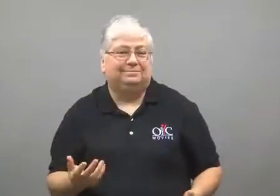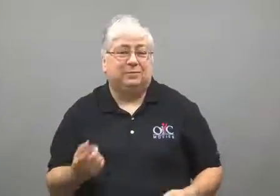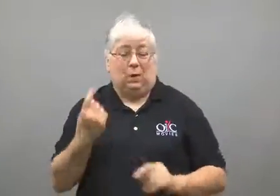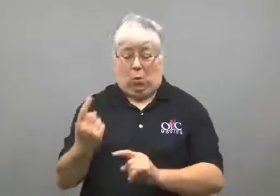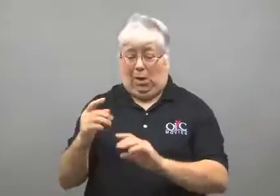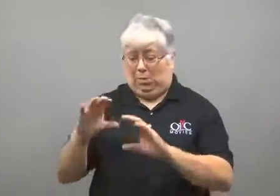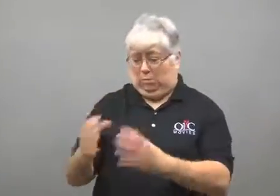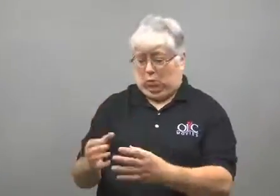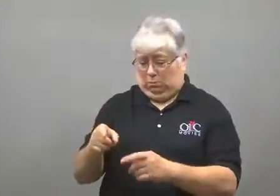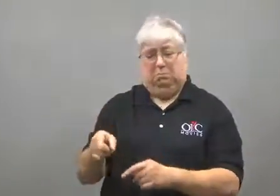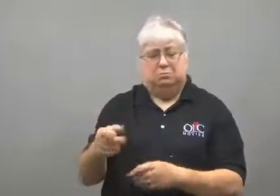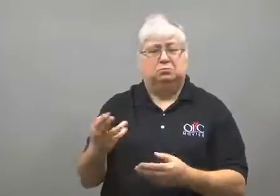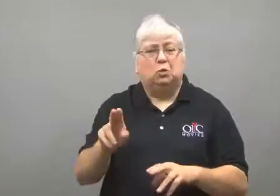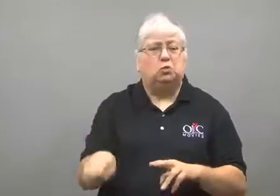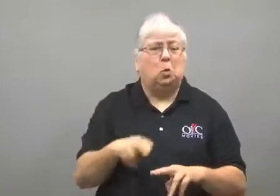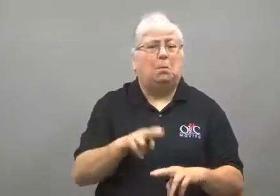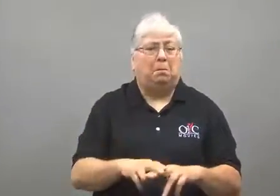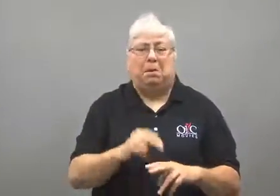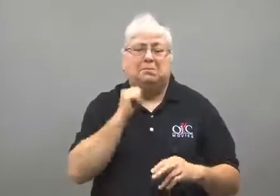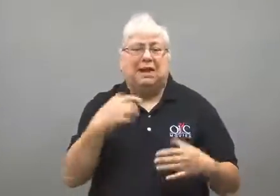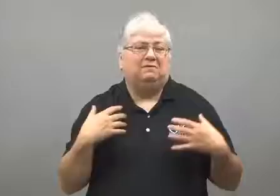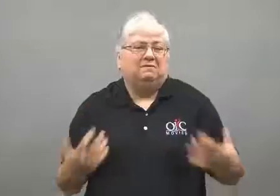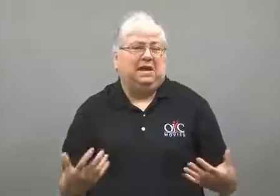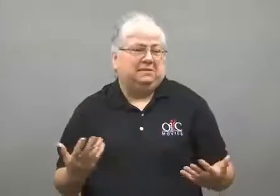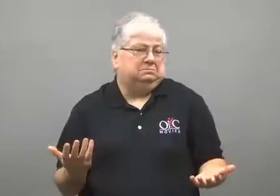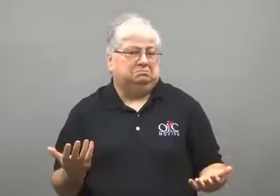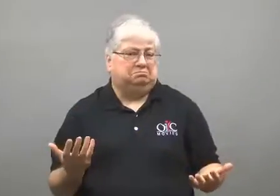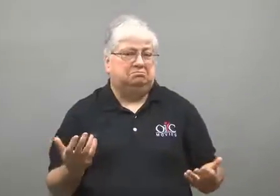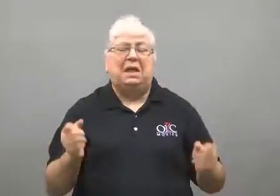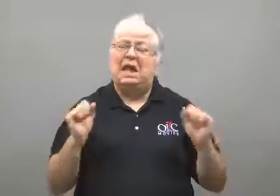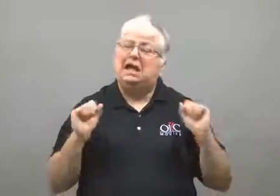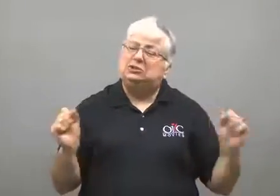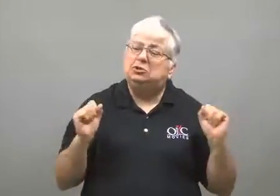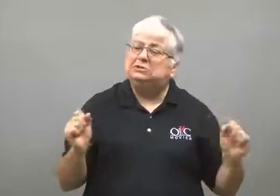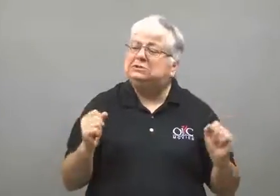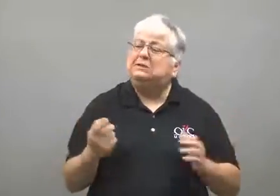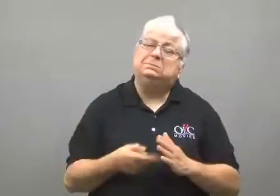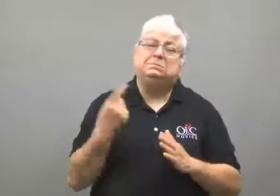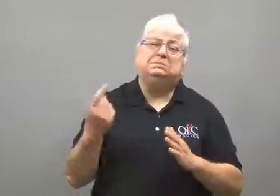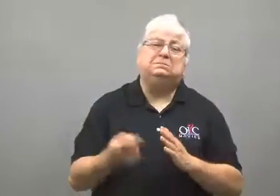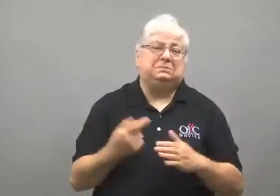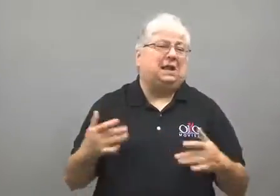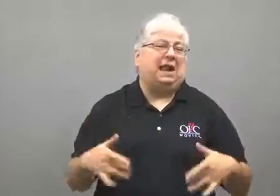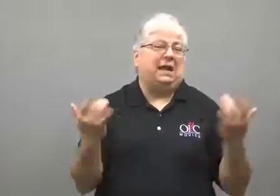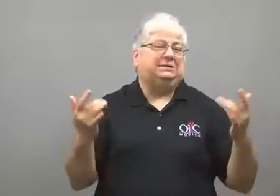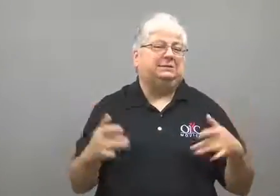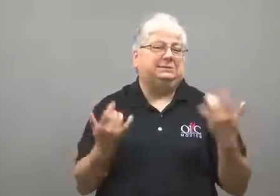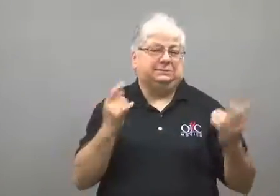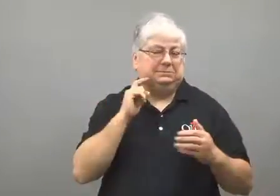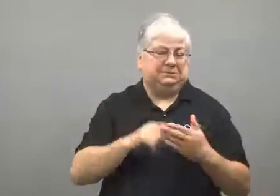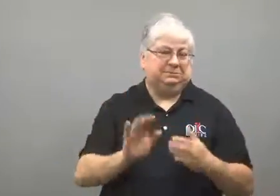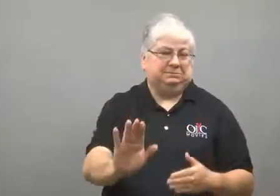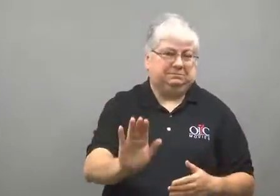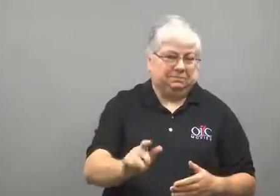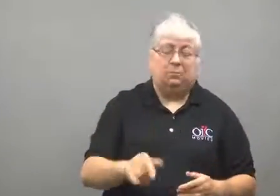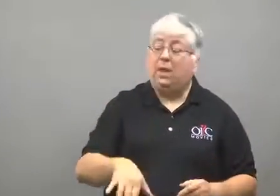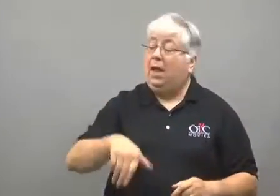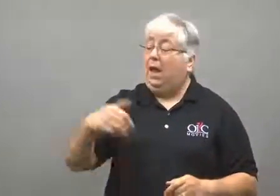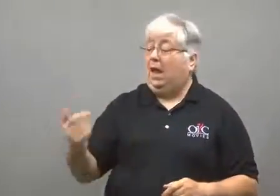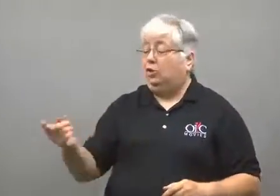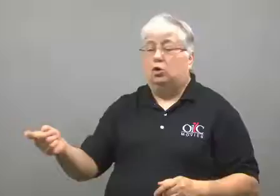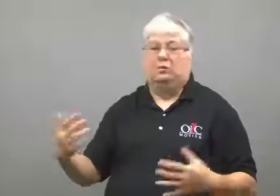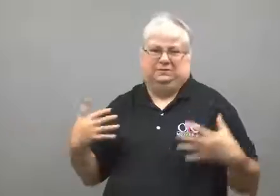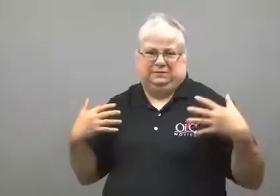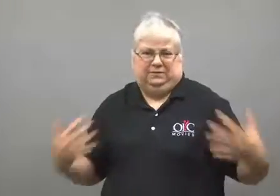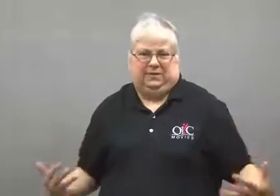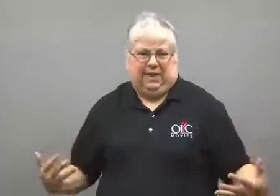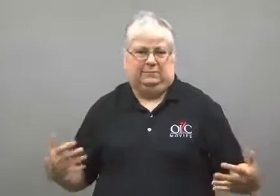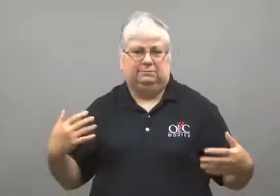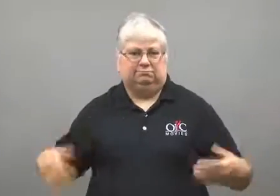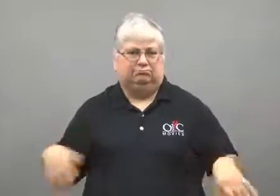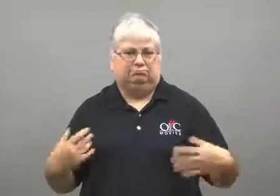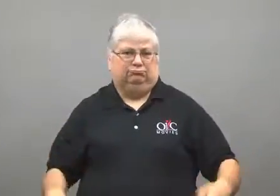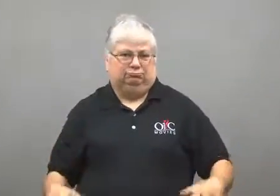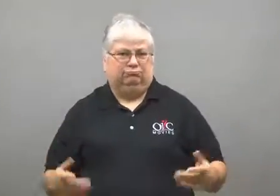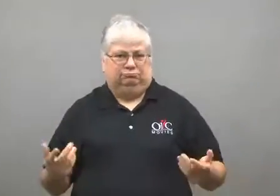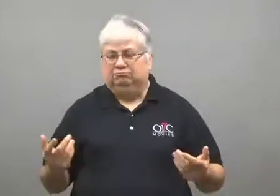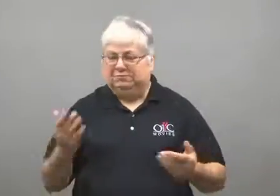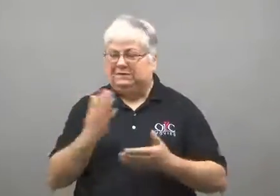One group was of normal weight, and occasionally did light exercise.